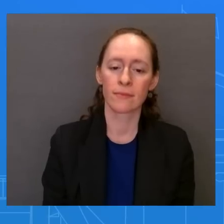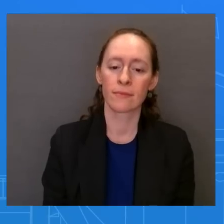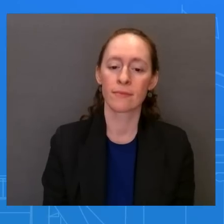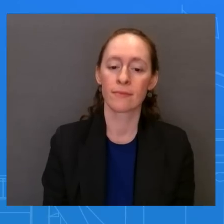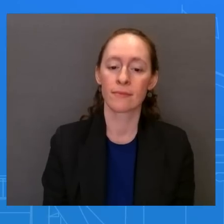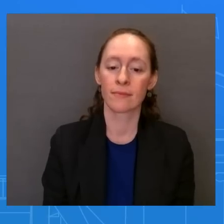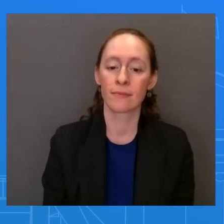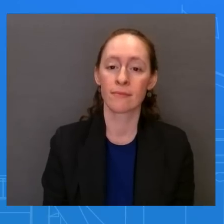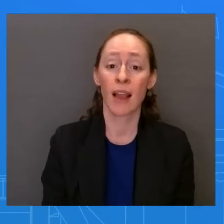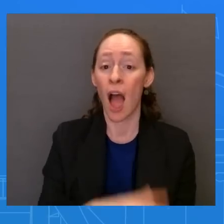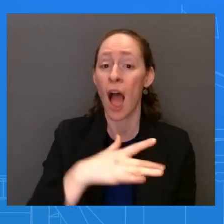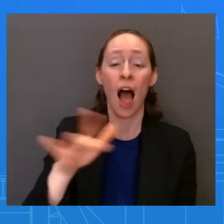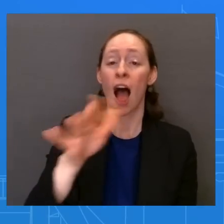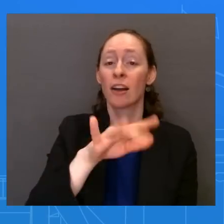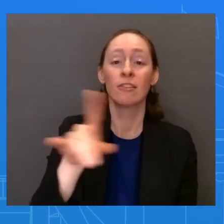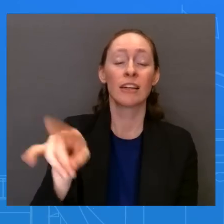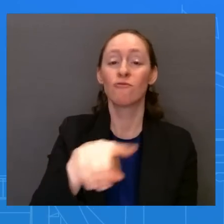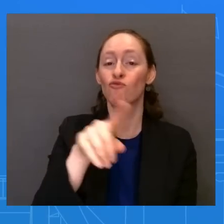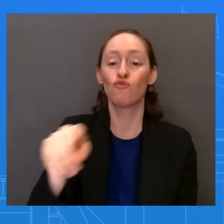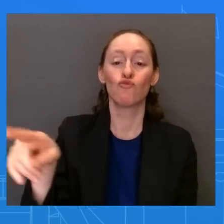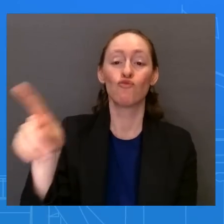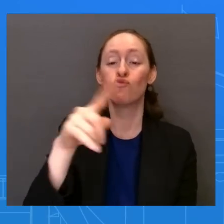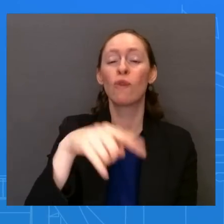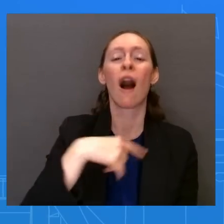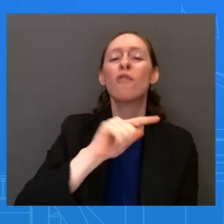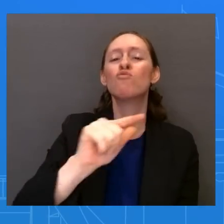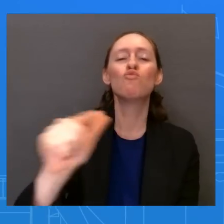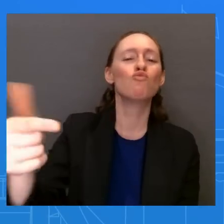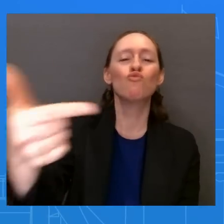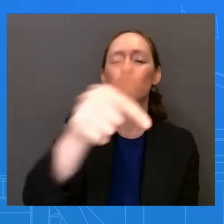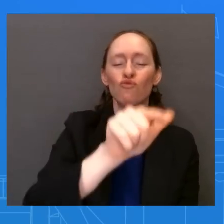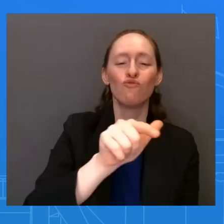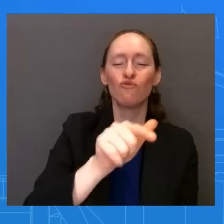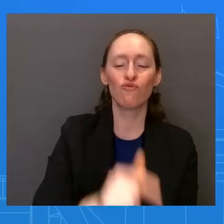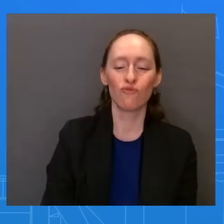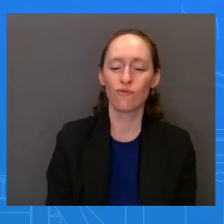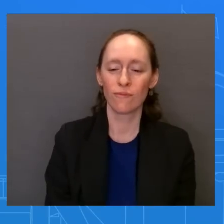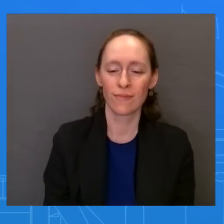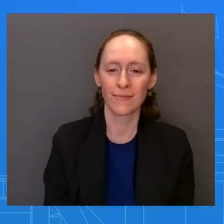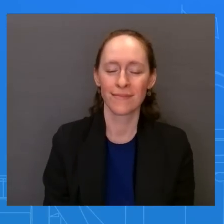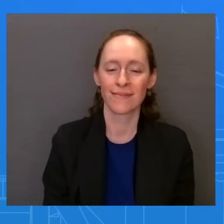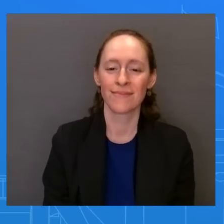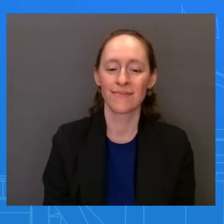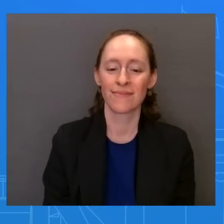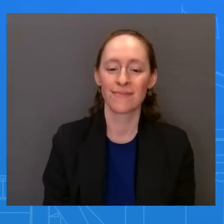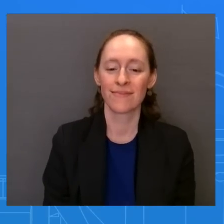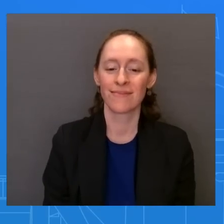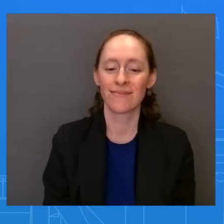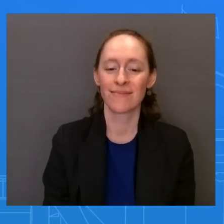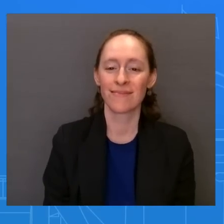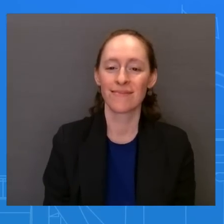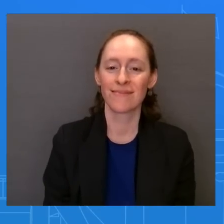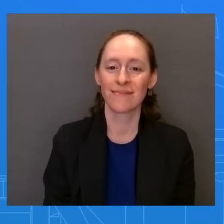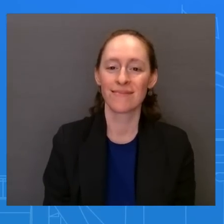a lovely letter from Tam -- Tam -- Tamara Keith, your -- your president of the White House Correspondents' Association,